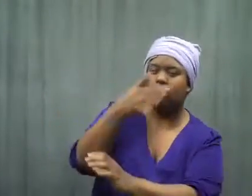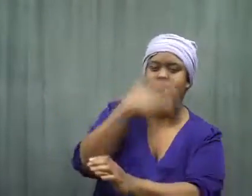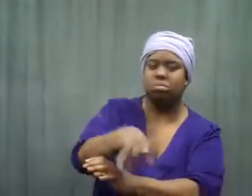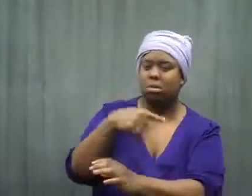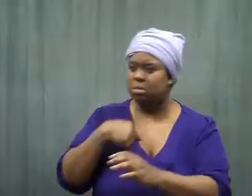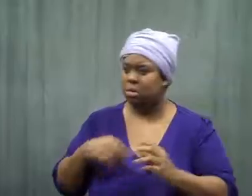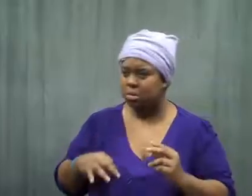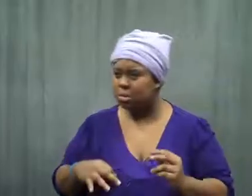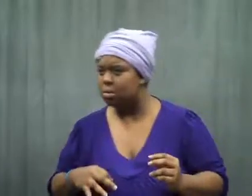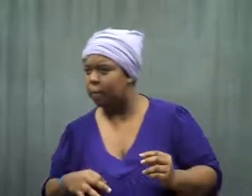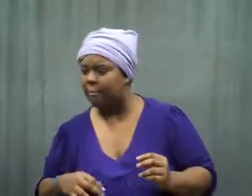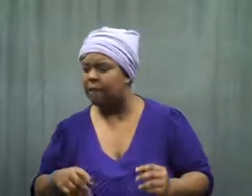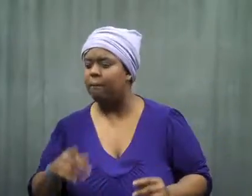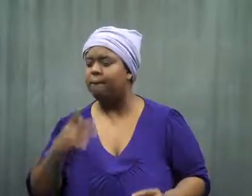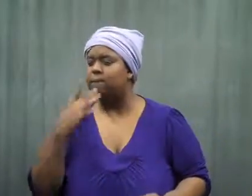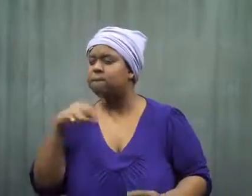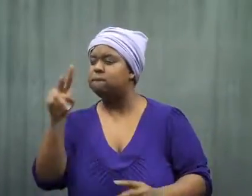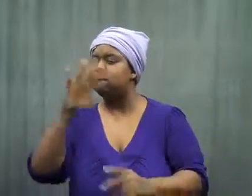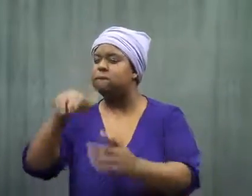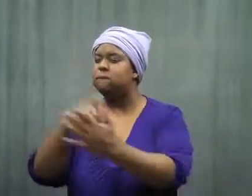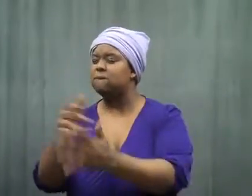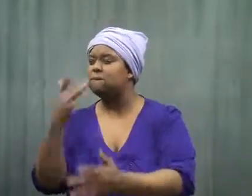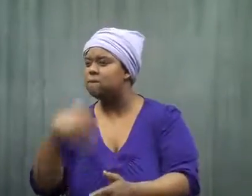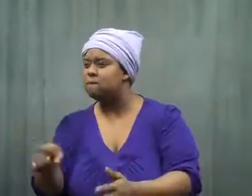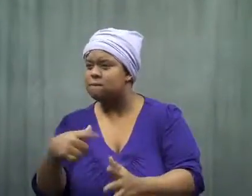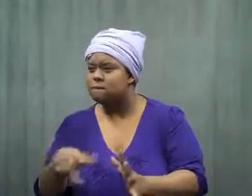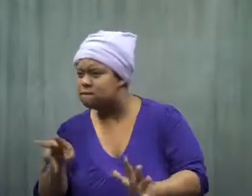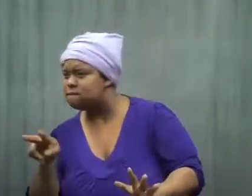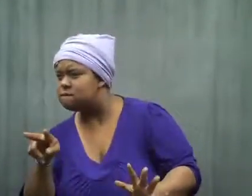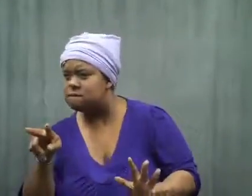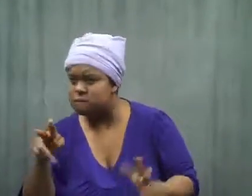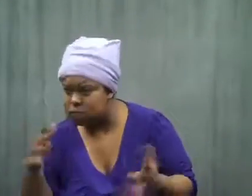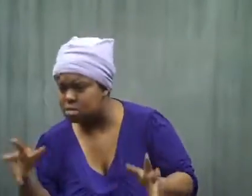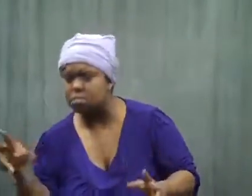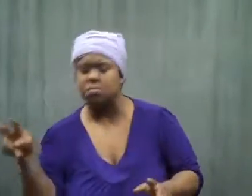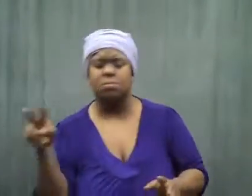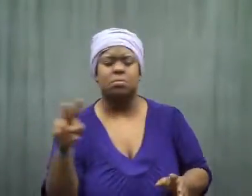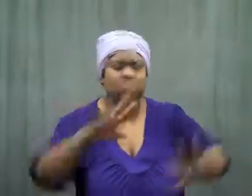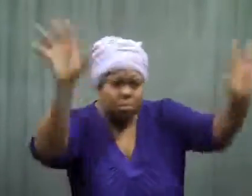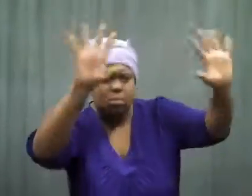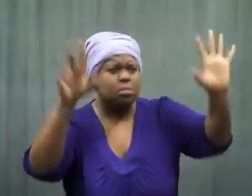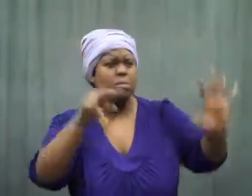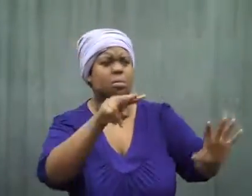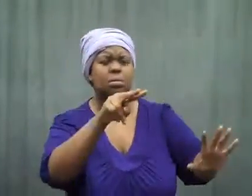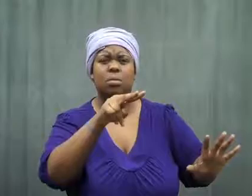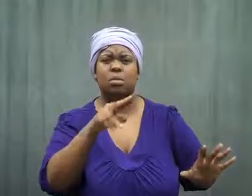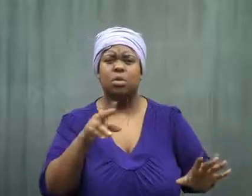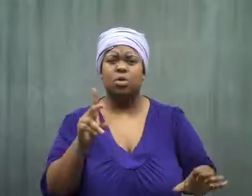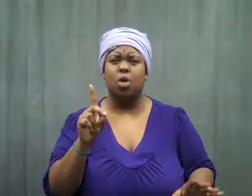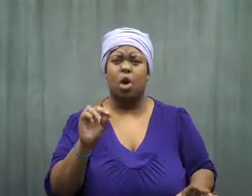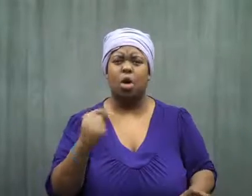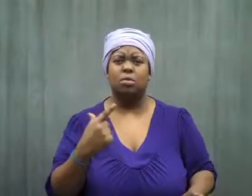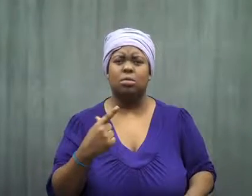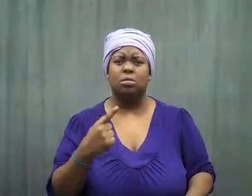She could see just fine, and could see the whole thing.